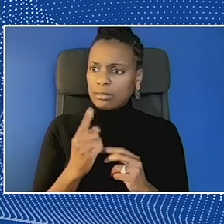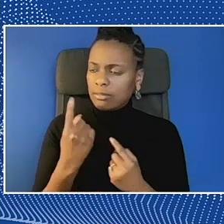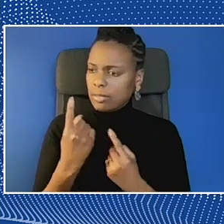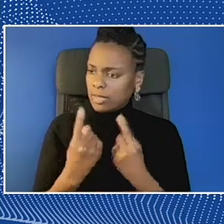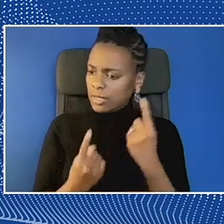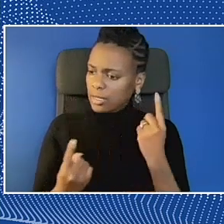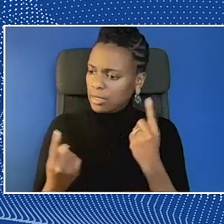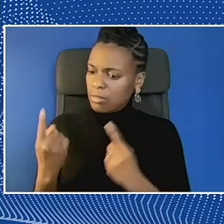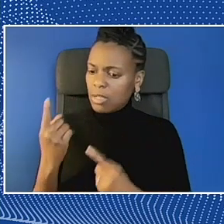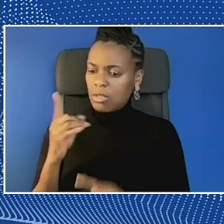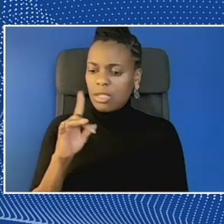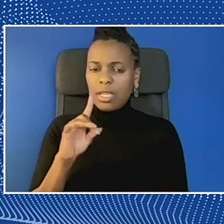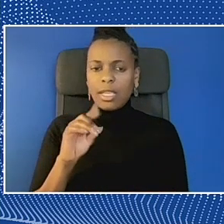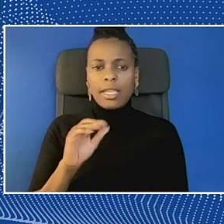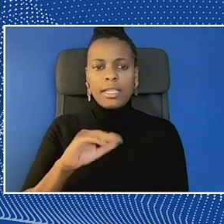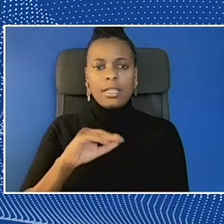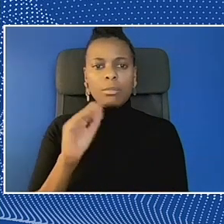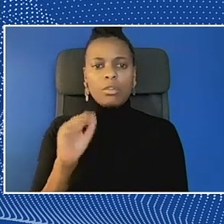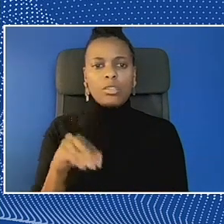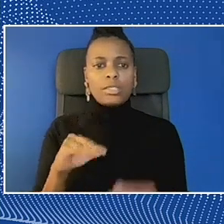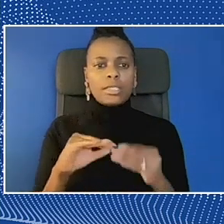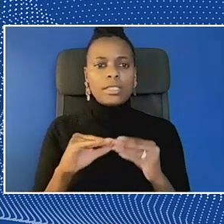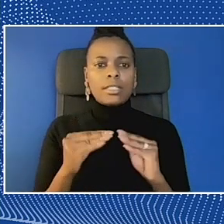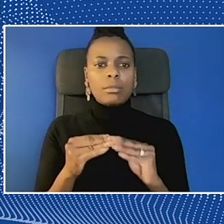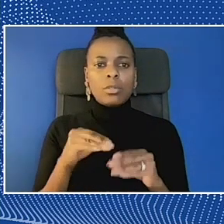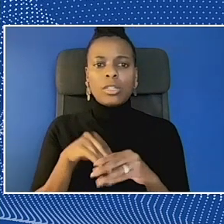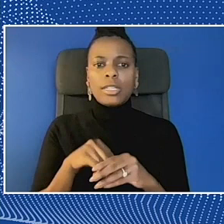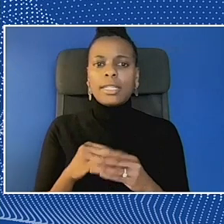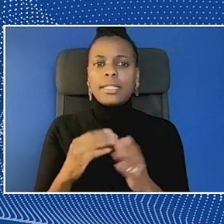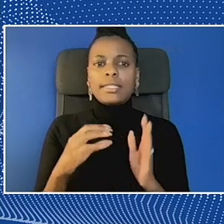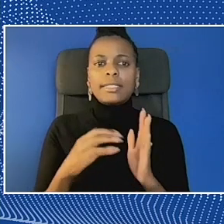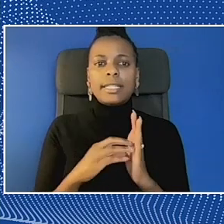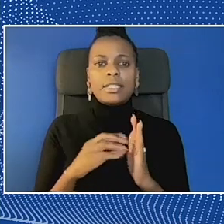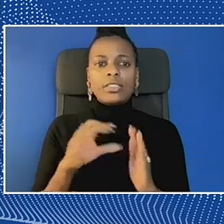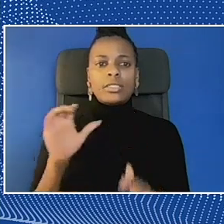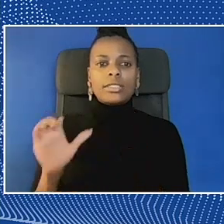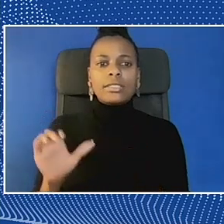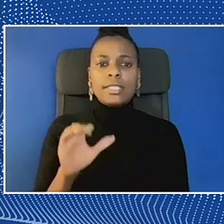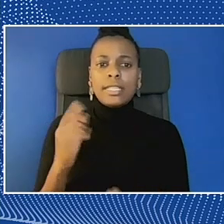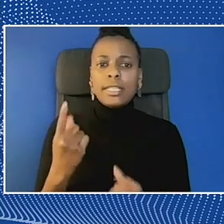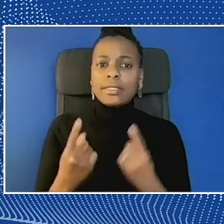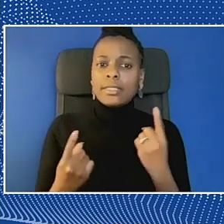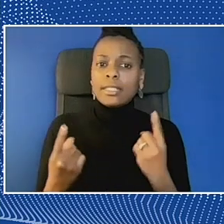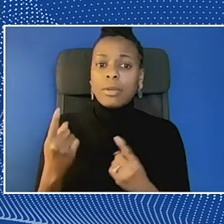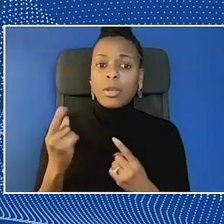number in section C, and consider whether language such as more likely than not,